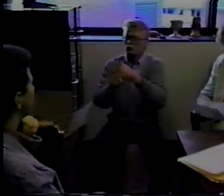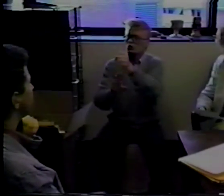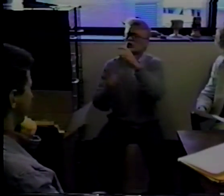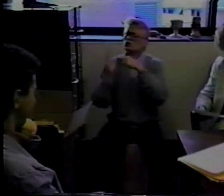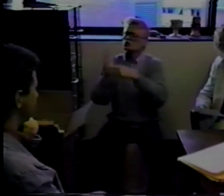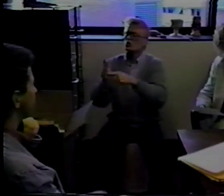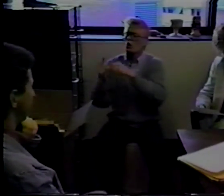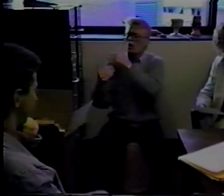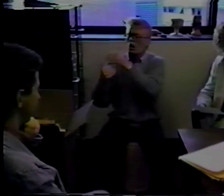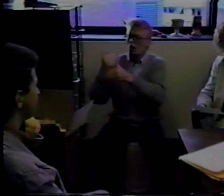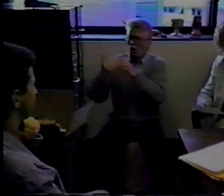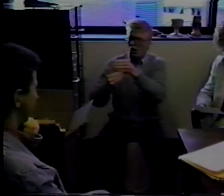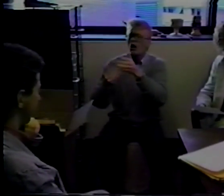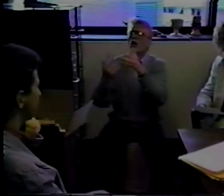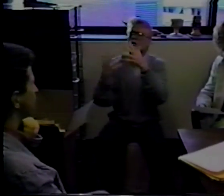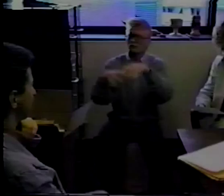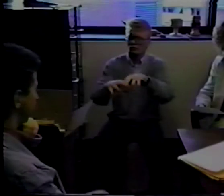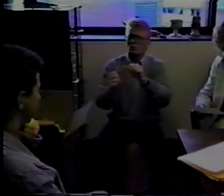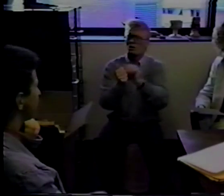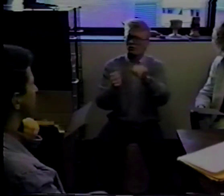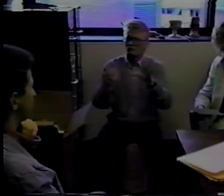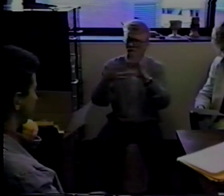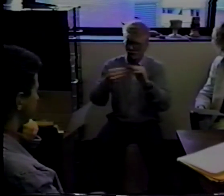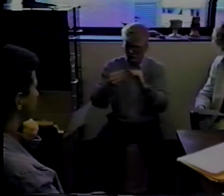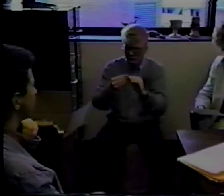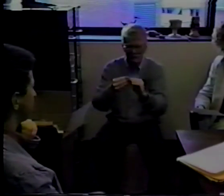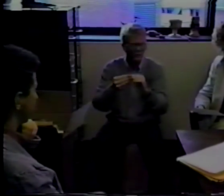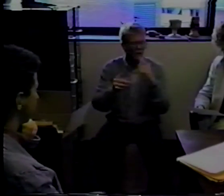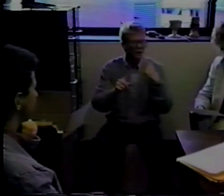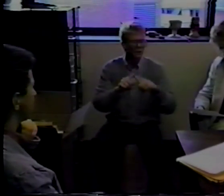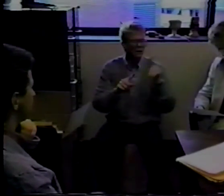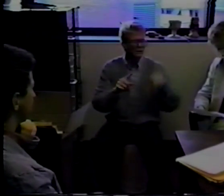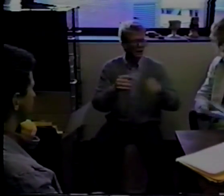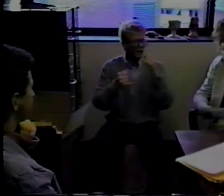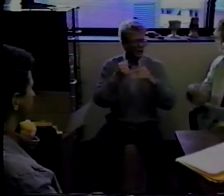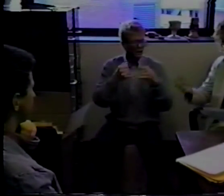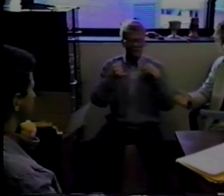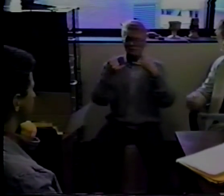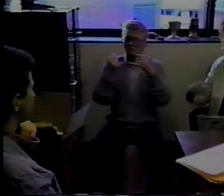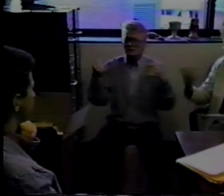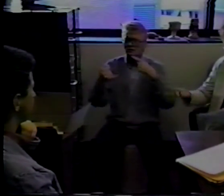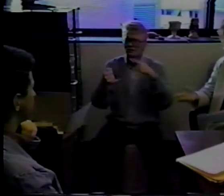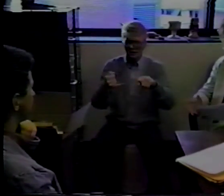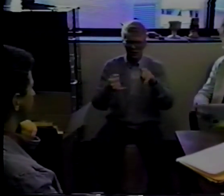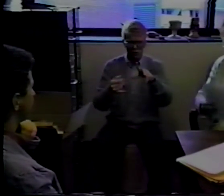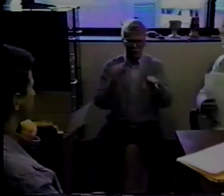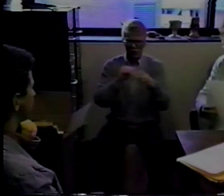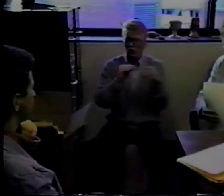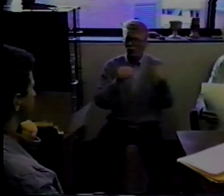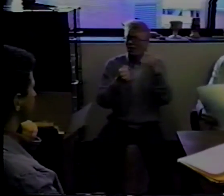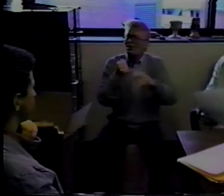it. And I like the fact that you included a line at the end that says, "And that reminds me of another incident," so it's clear that it's